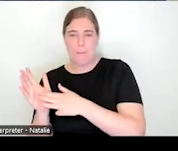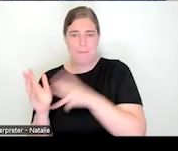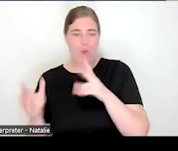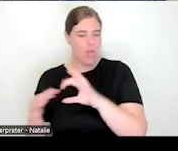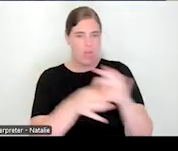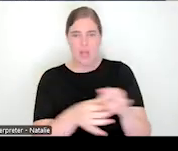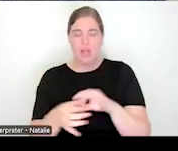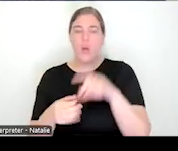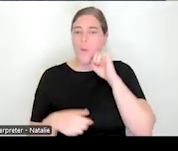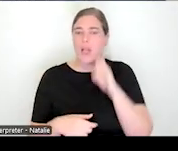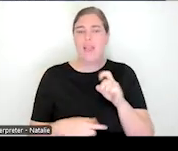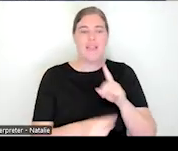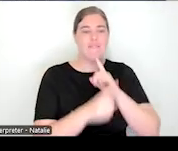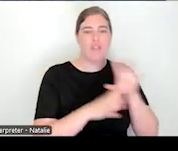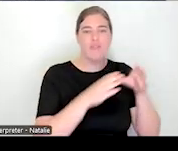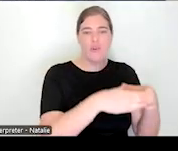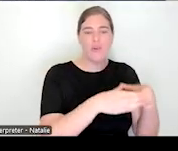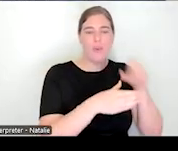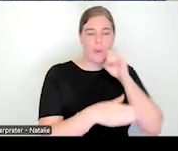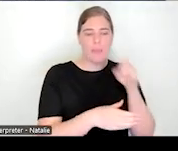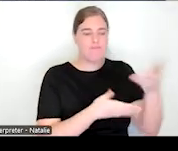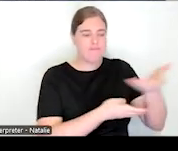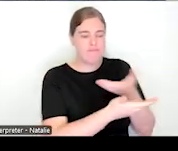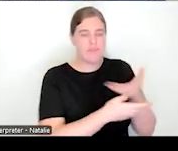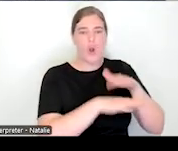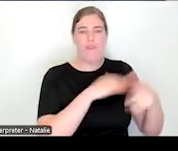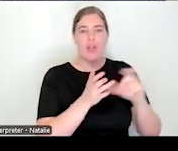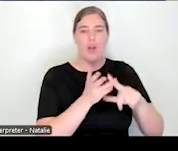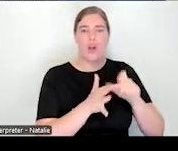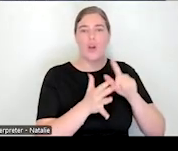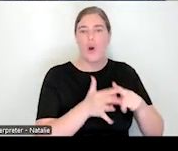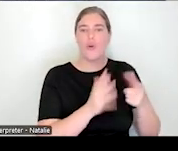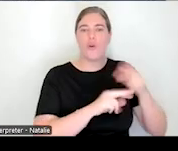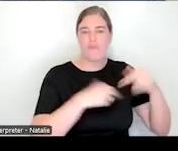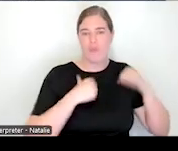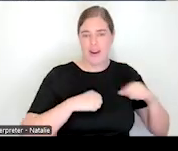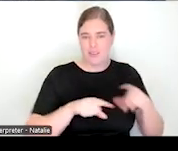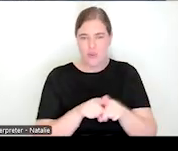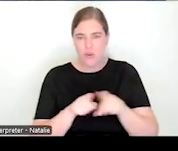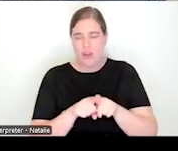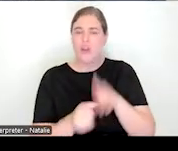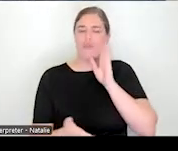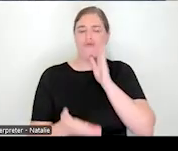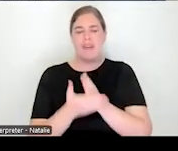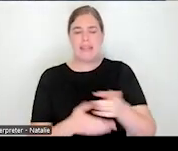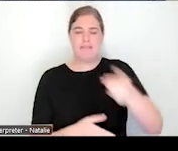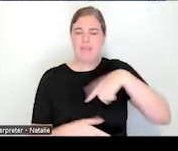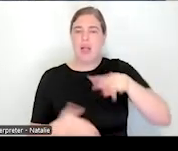be consulted on the national code of practice. It is very much an interconnected program and that